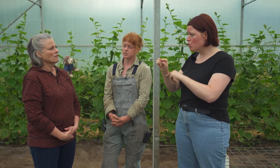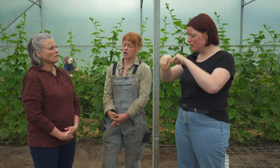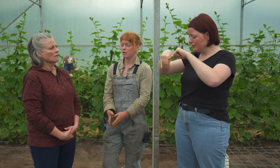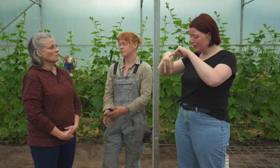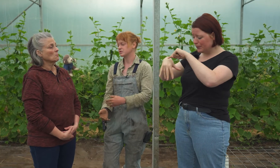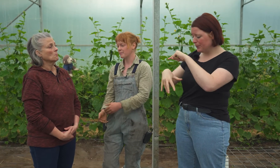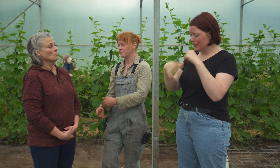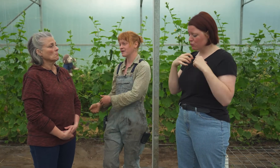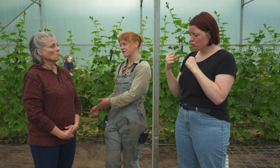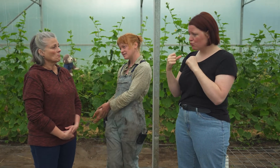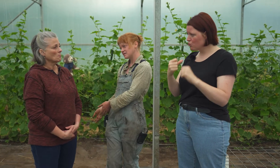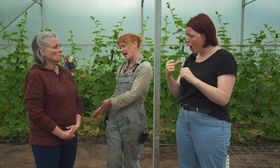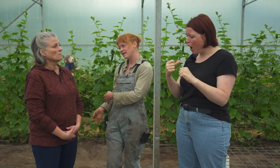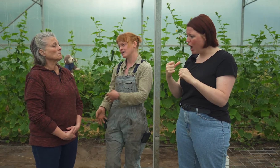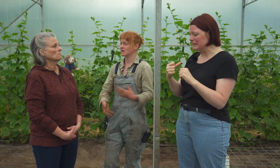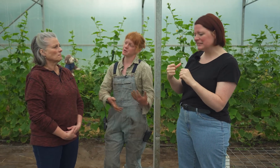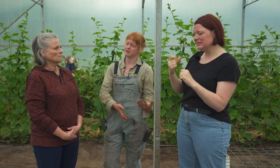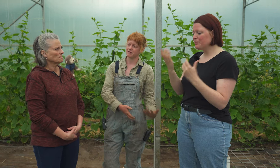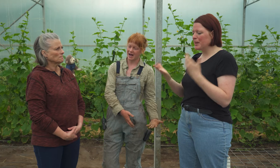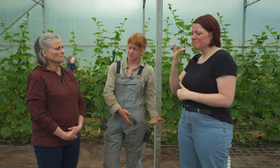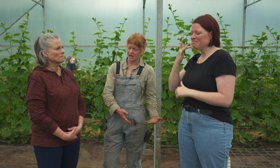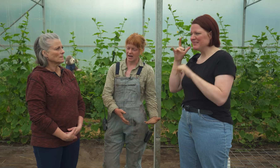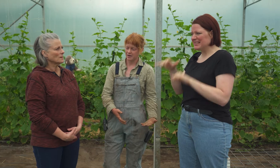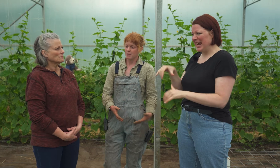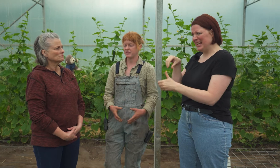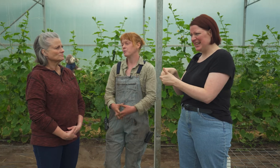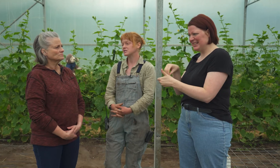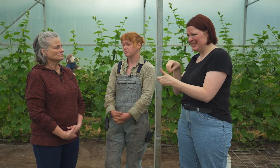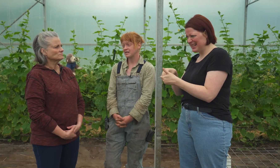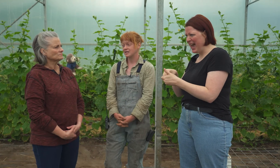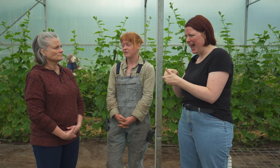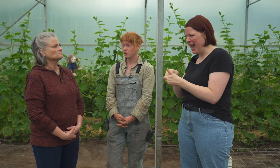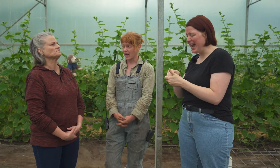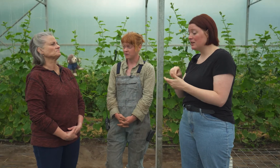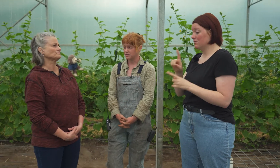So some are meant for inside and some are meant for outside, but then once they're planted in the ground,